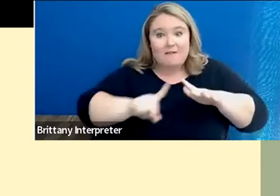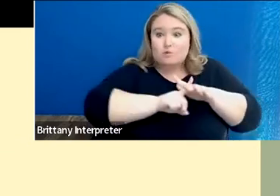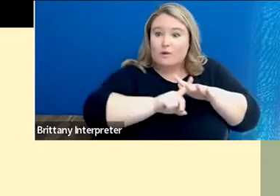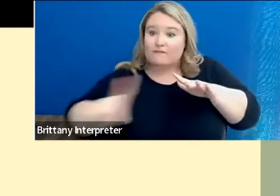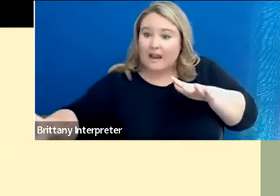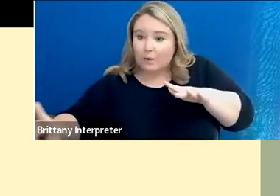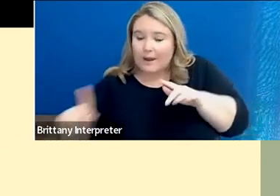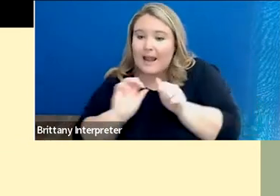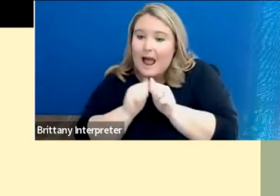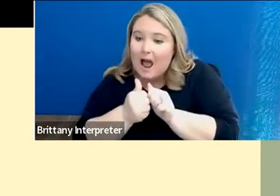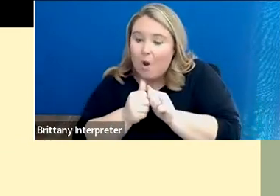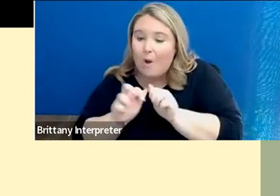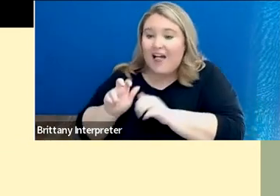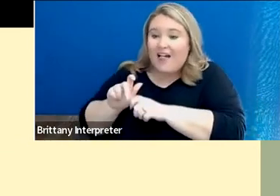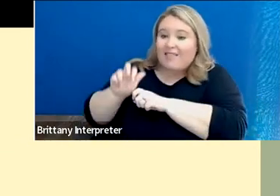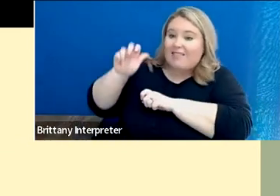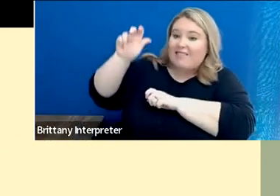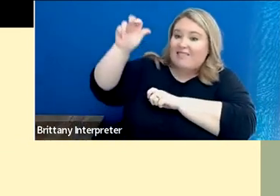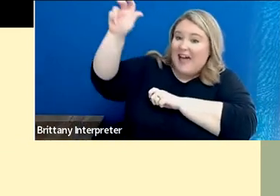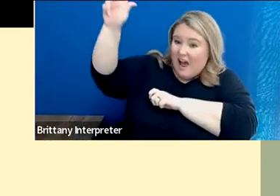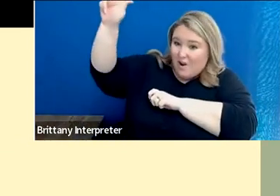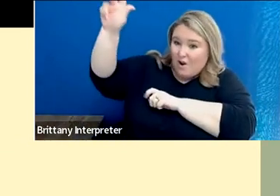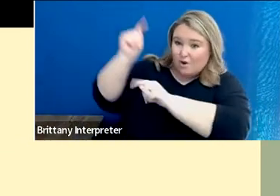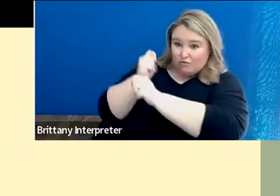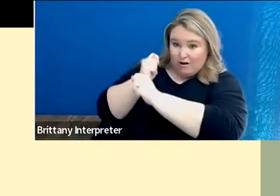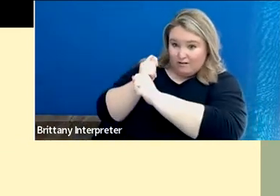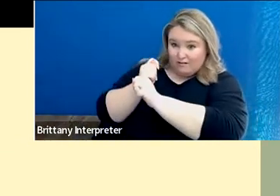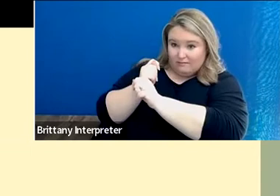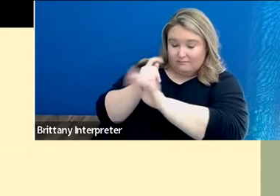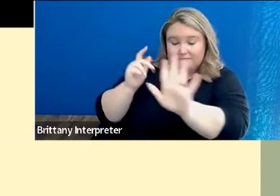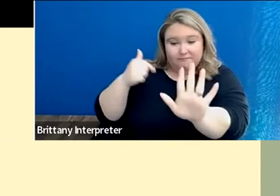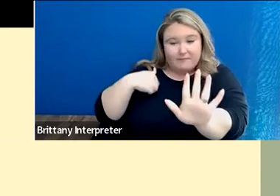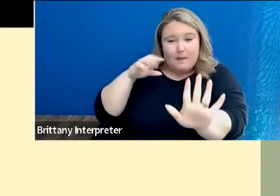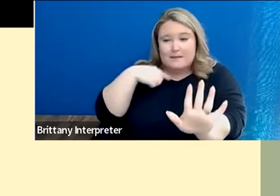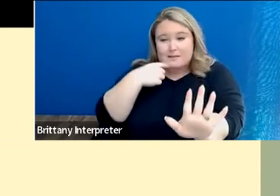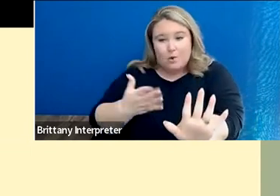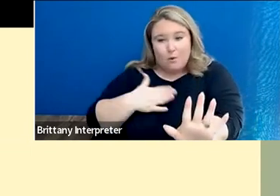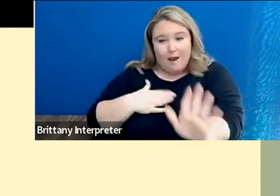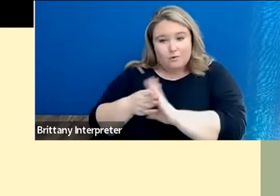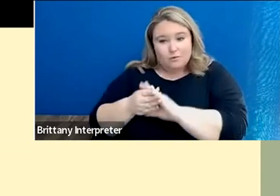or bucket truck. Now I will tell a personal story with this. Three years ago, my father and I relocated